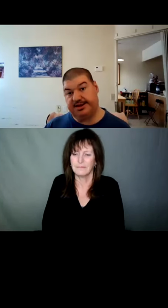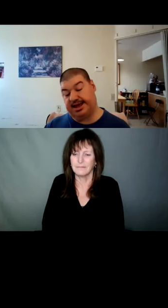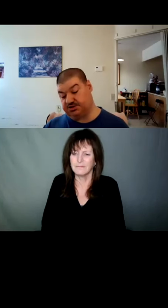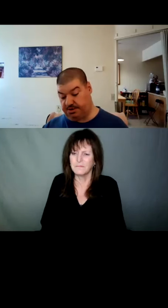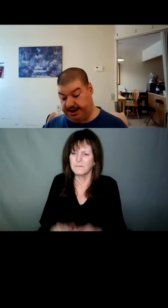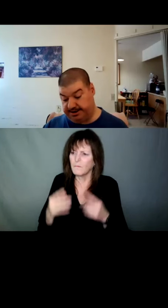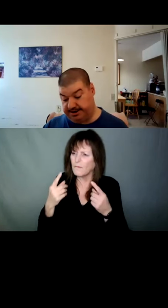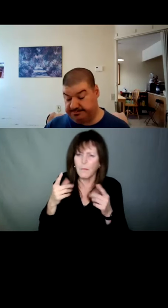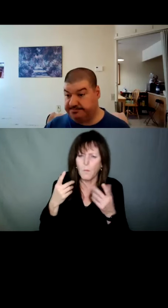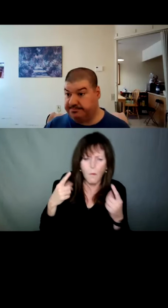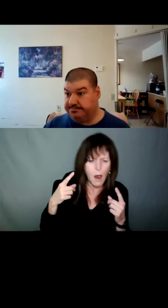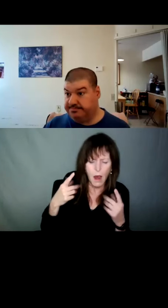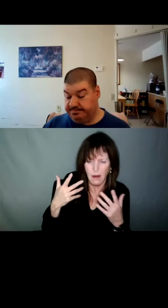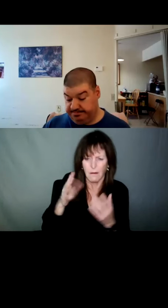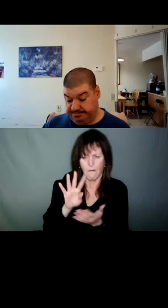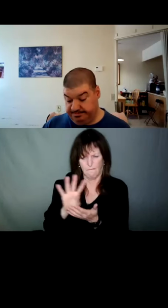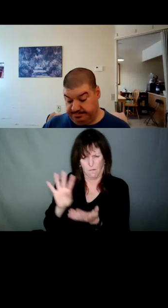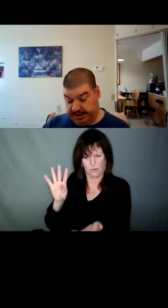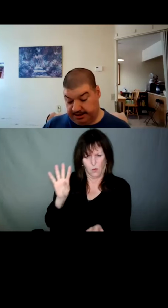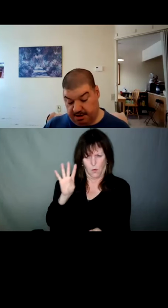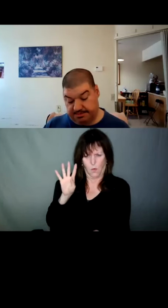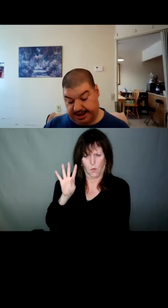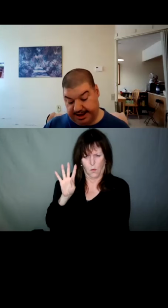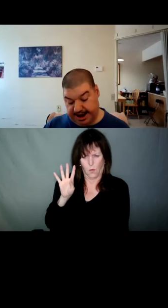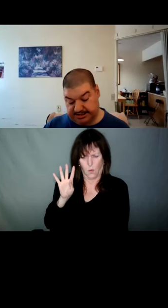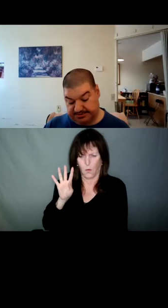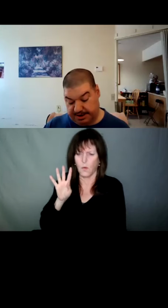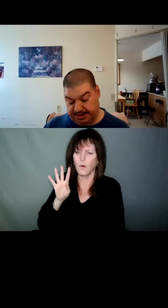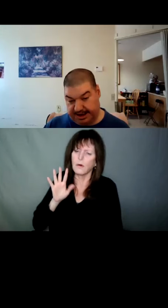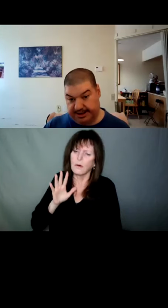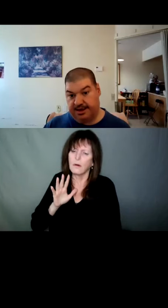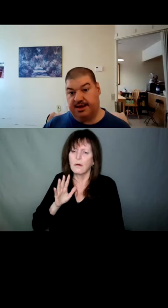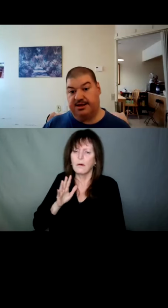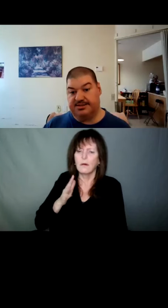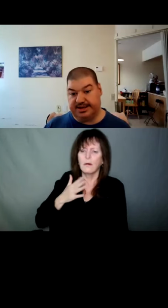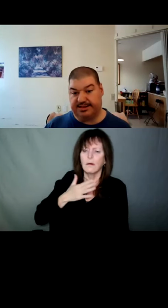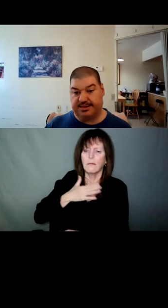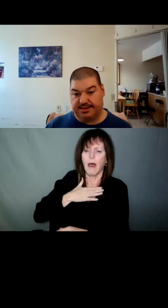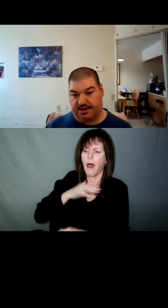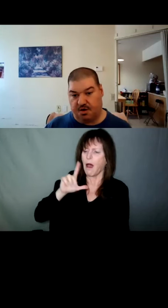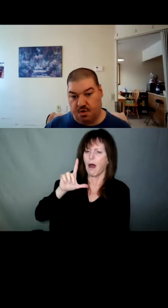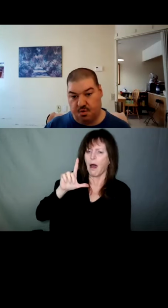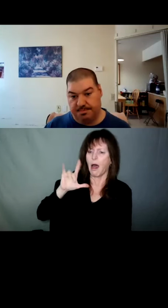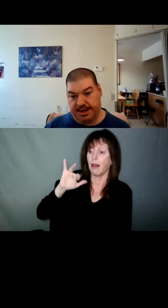at the Saint Mike's hospital clinic.